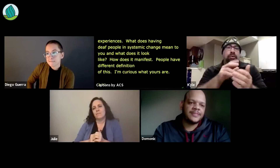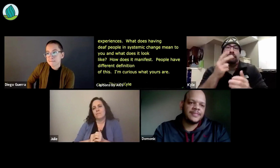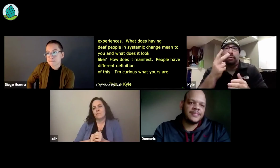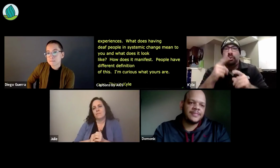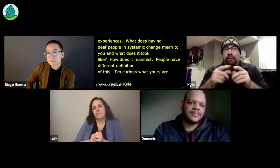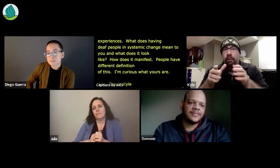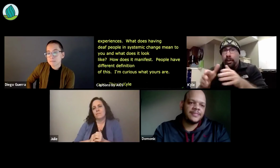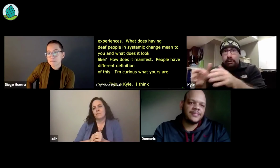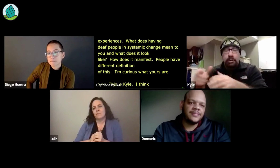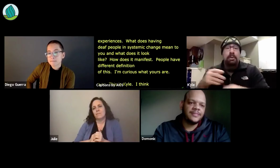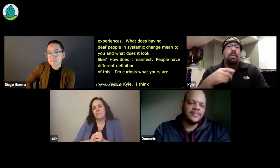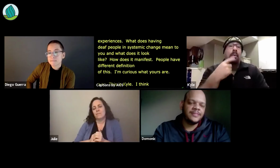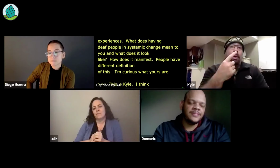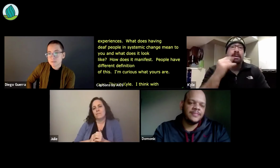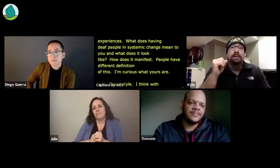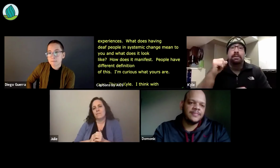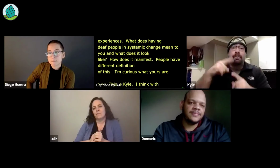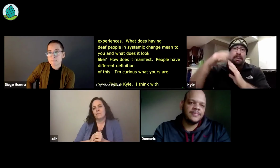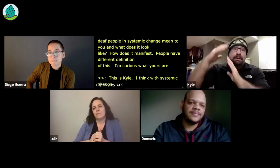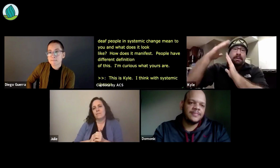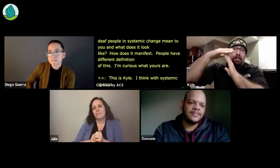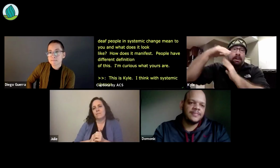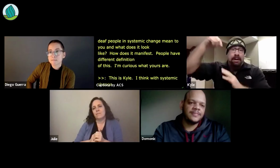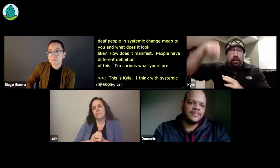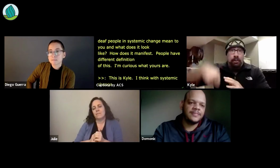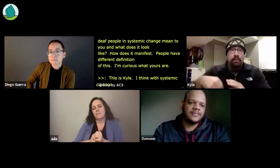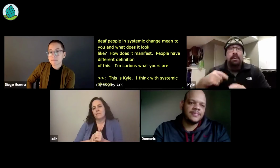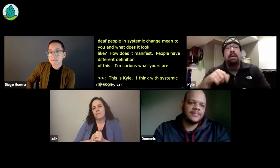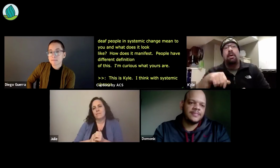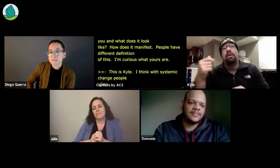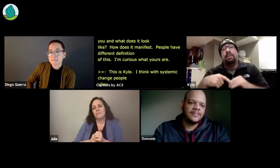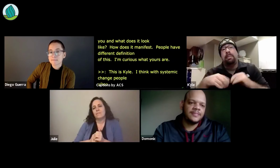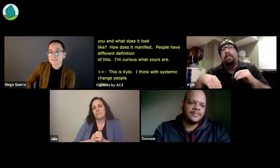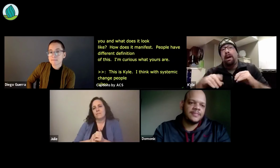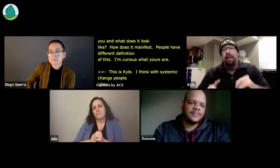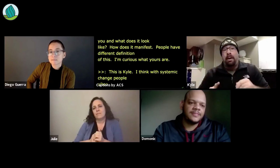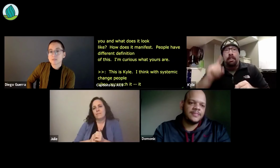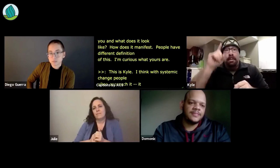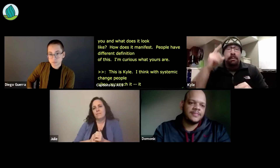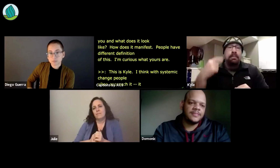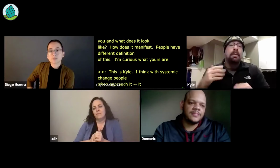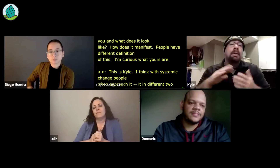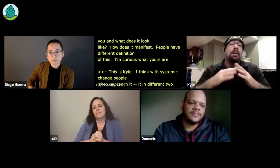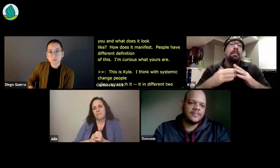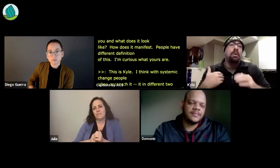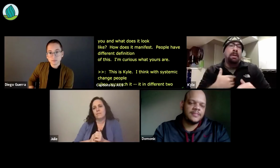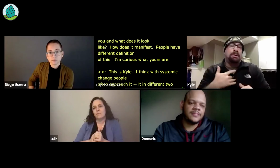One is from the top down, and the other would then be from the bottom up. Community members tend to work from the bottom up